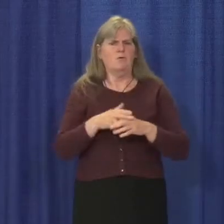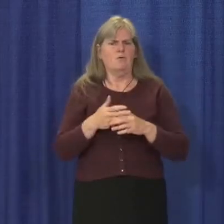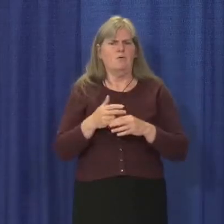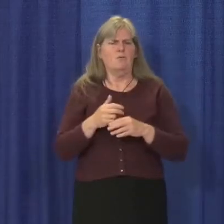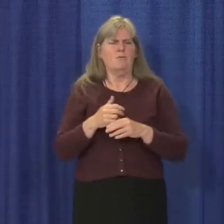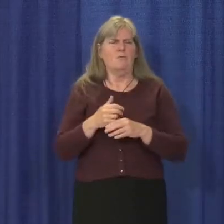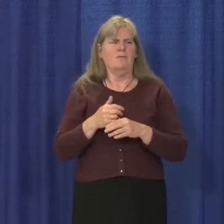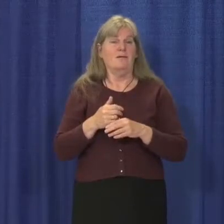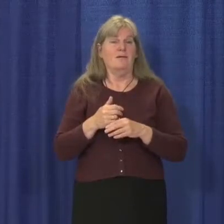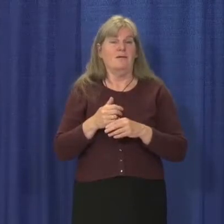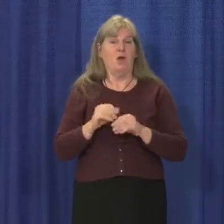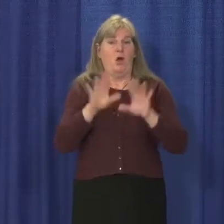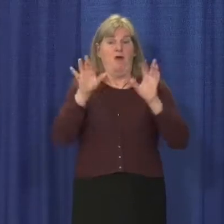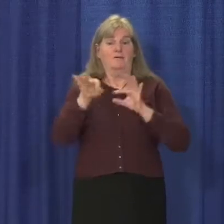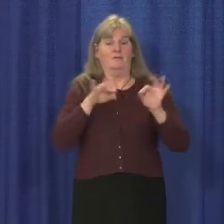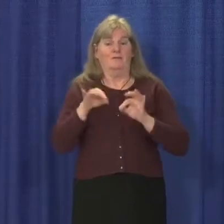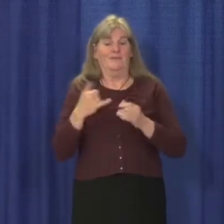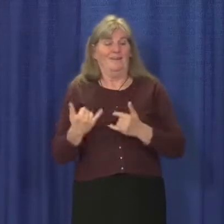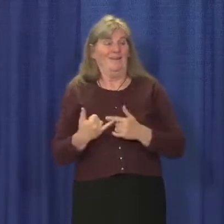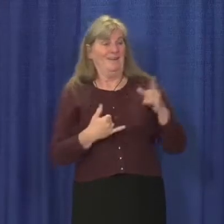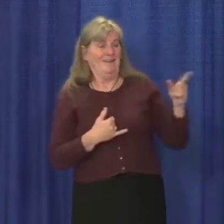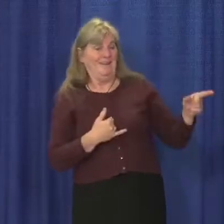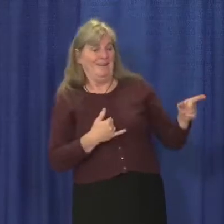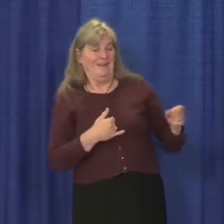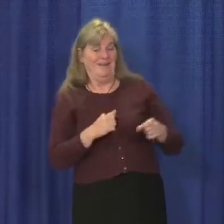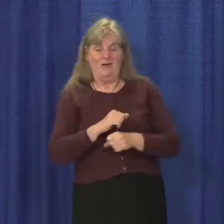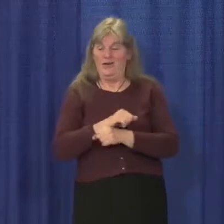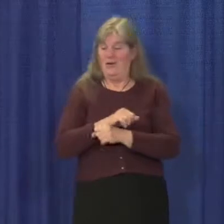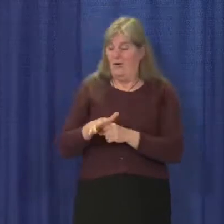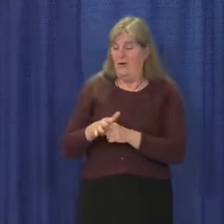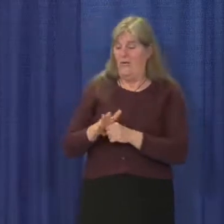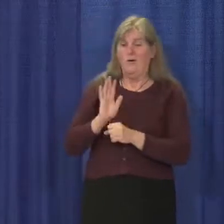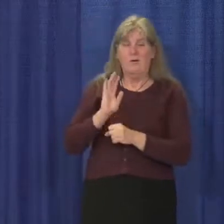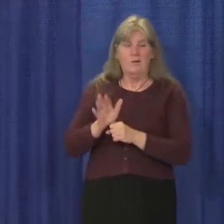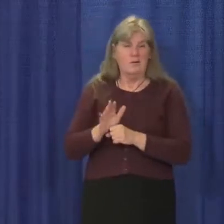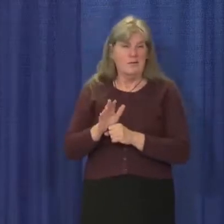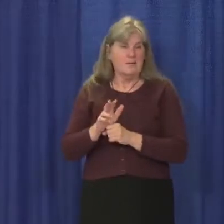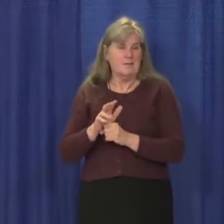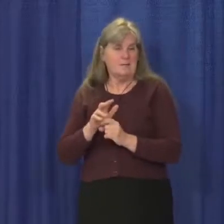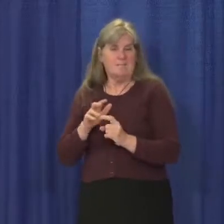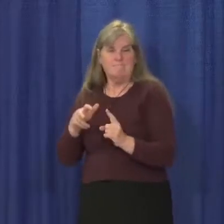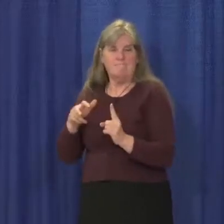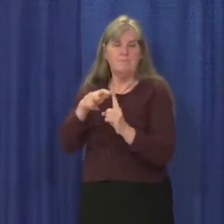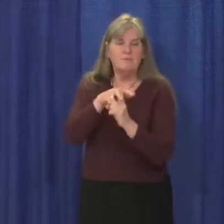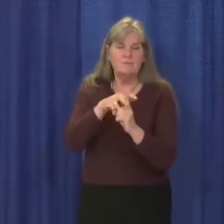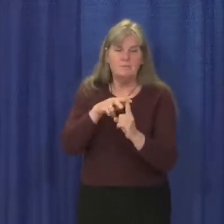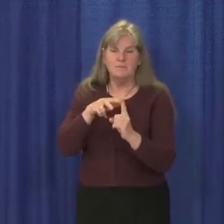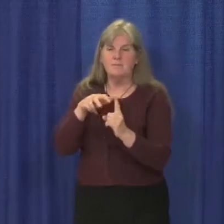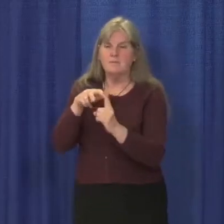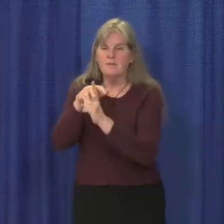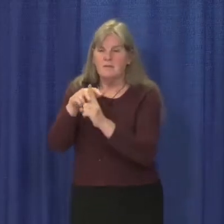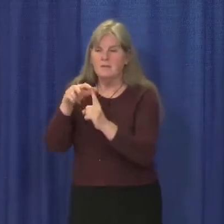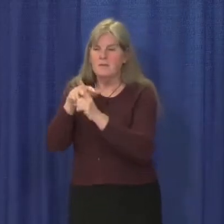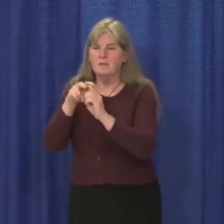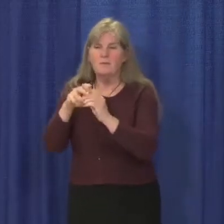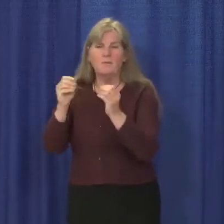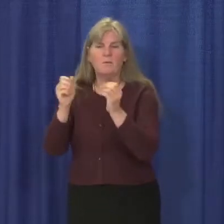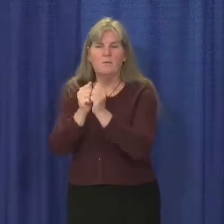normal. This virus will actively seek out those who were unvaccinated.